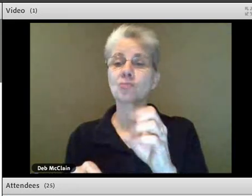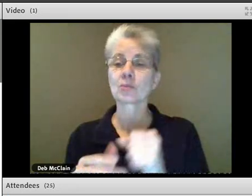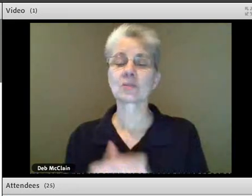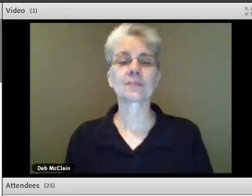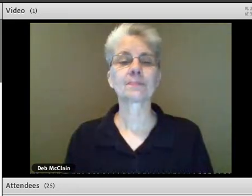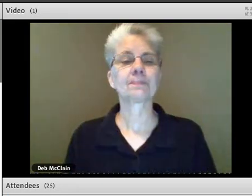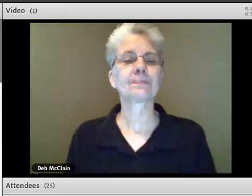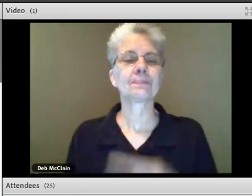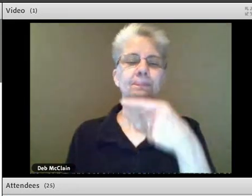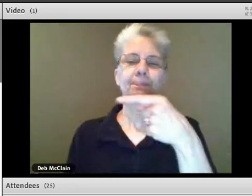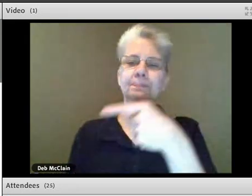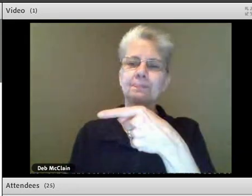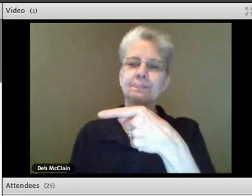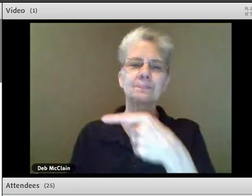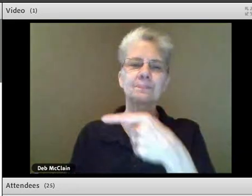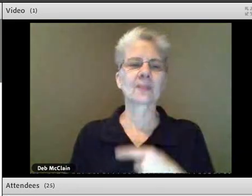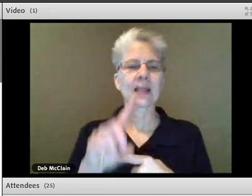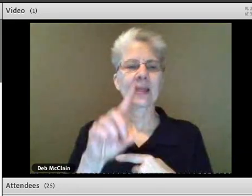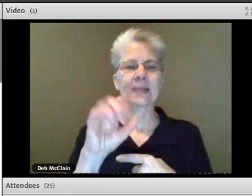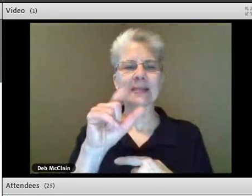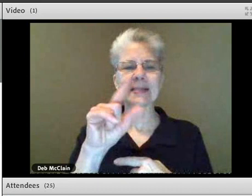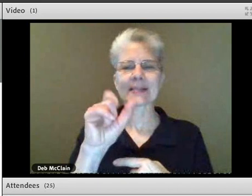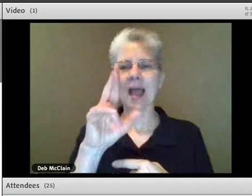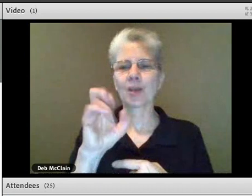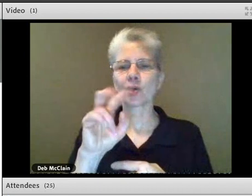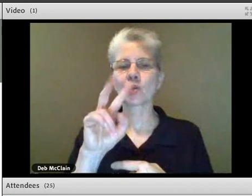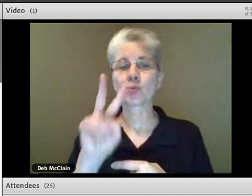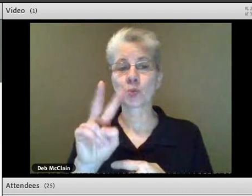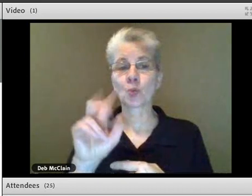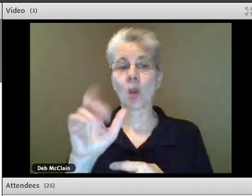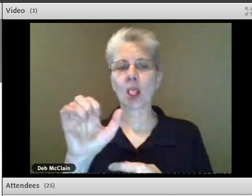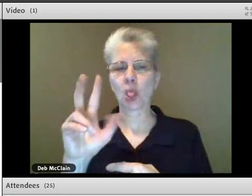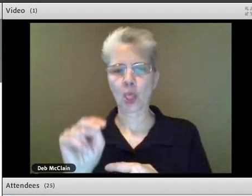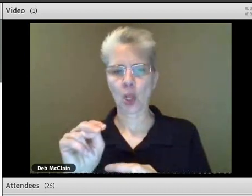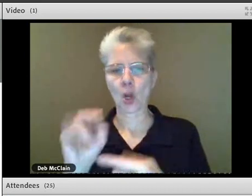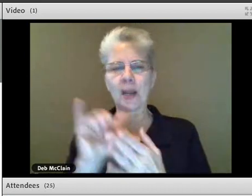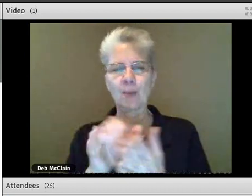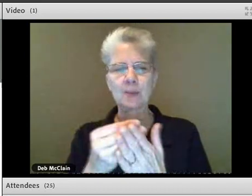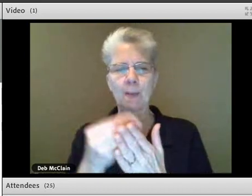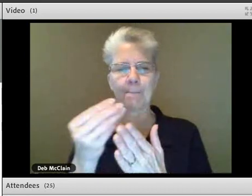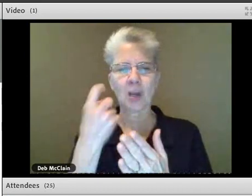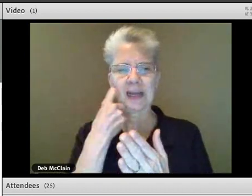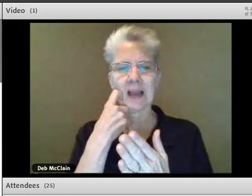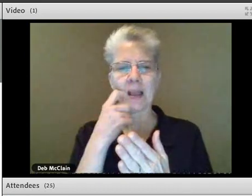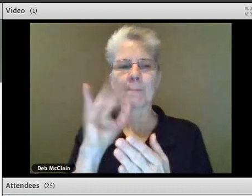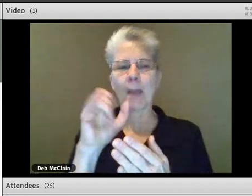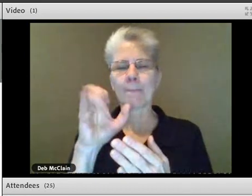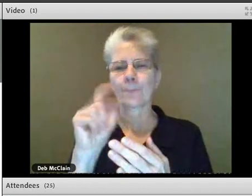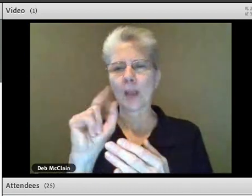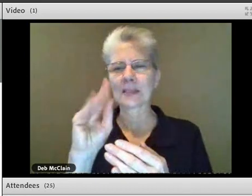Then there's another company called Desire2Learn. It's owned by -- it's been recently bought by a company called Brightspace,